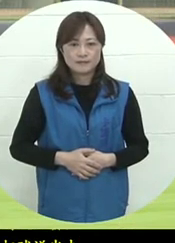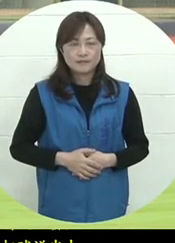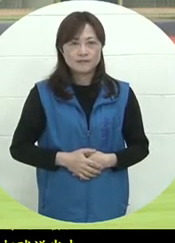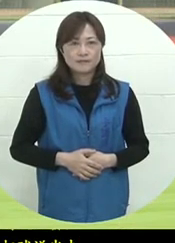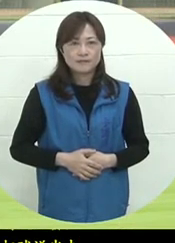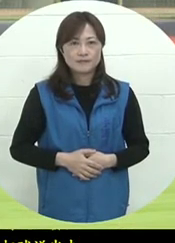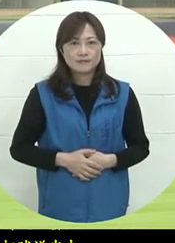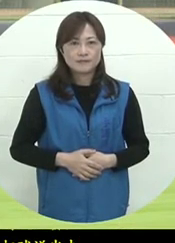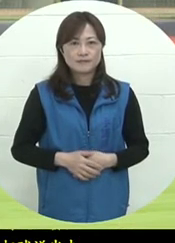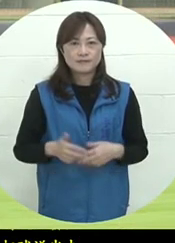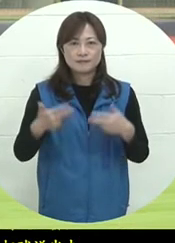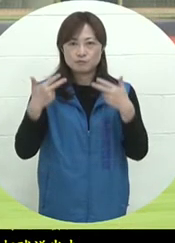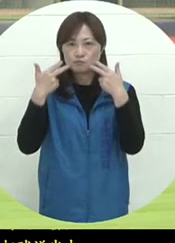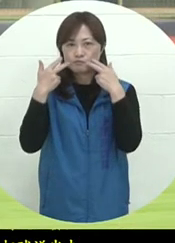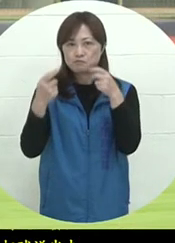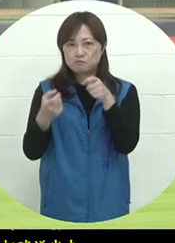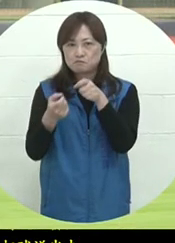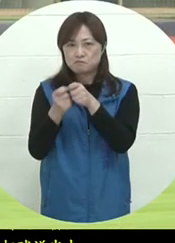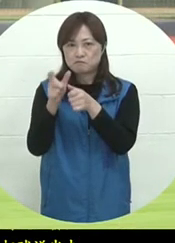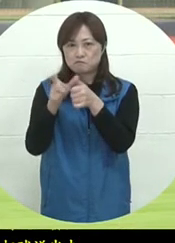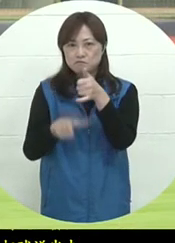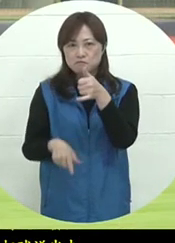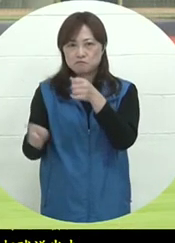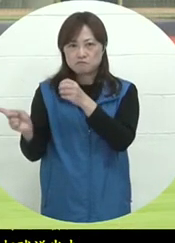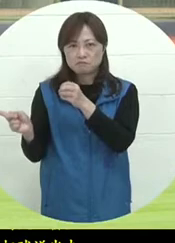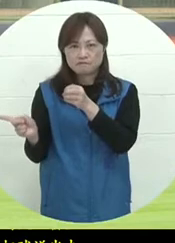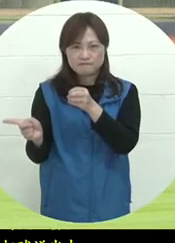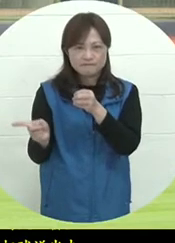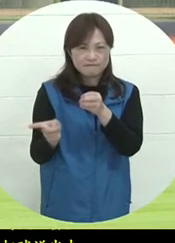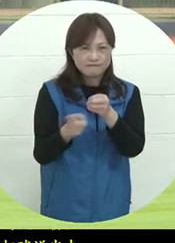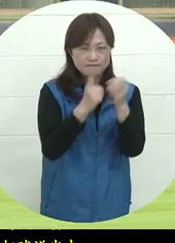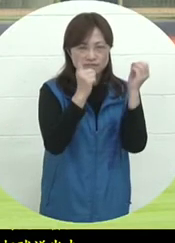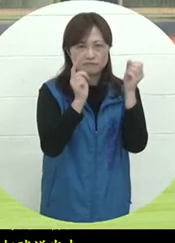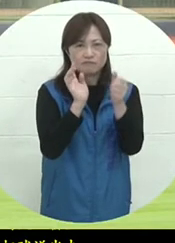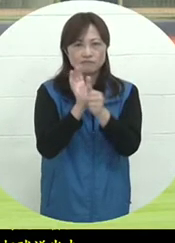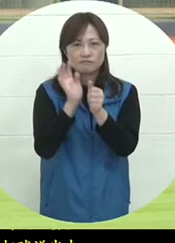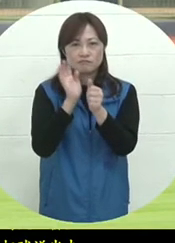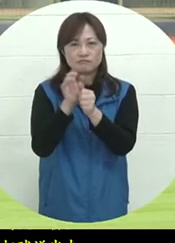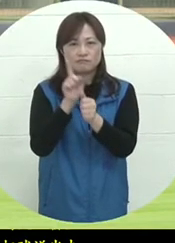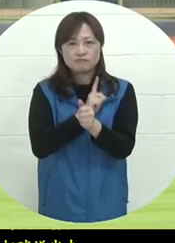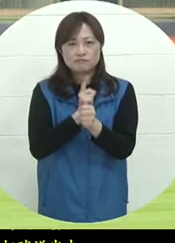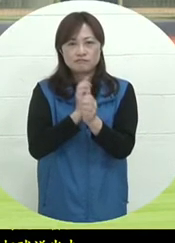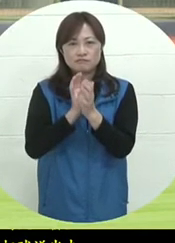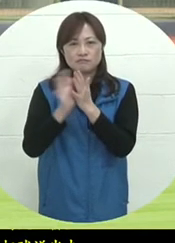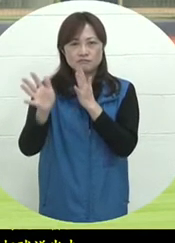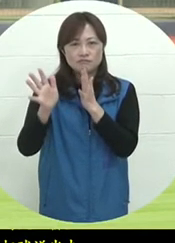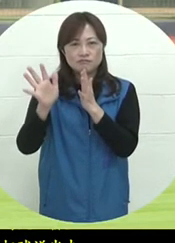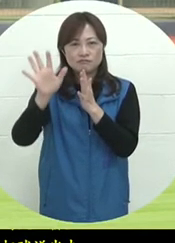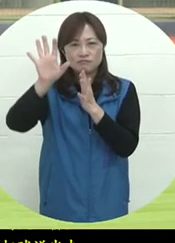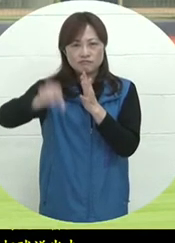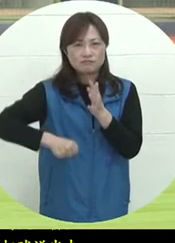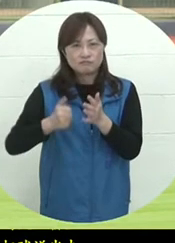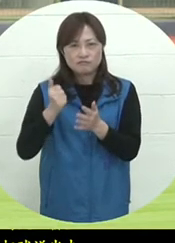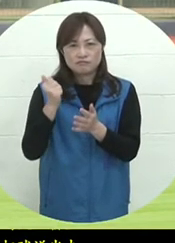the wild green. There is no way to kick the ball in the second attack. The team is attacking. So is there any way to tie the score